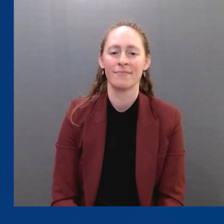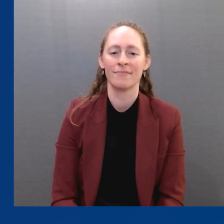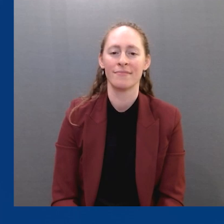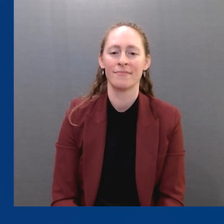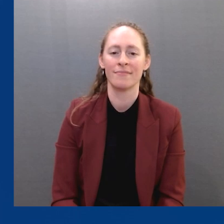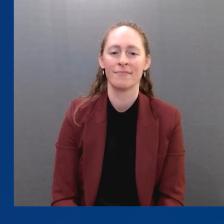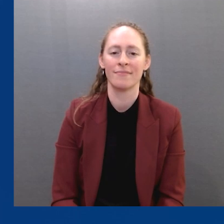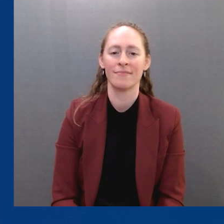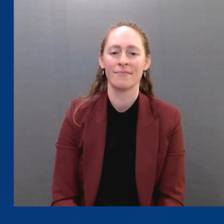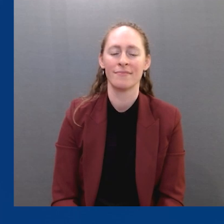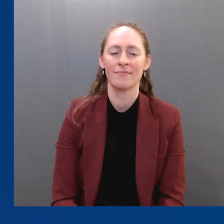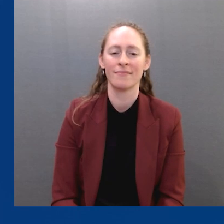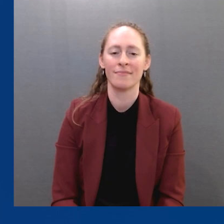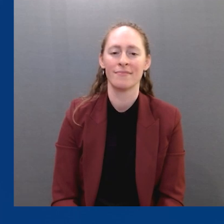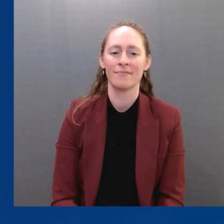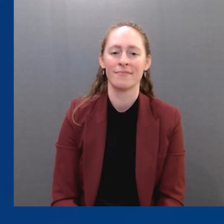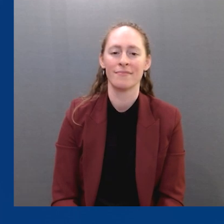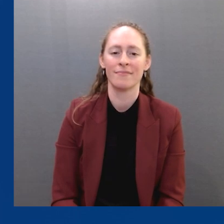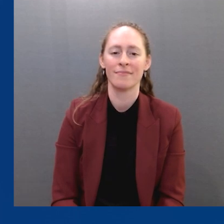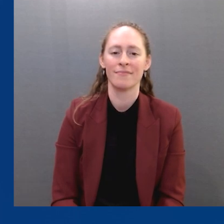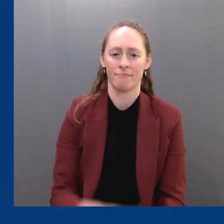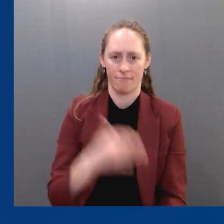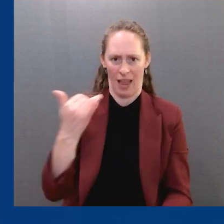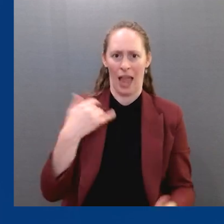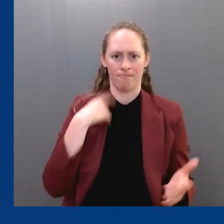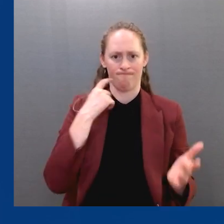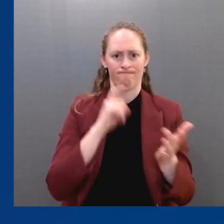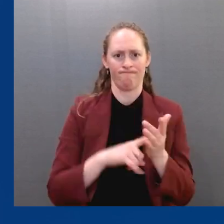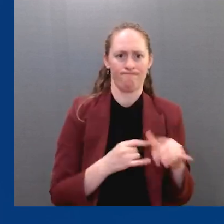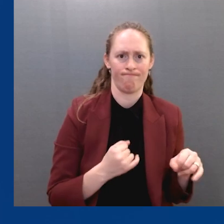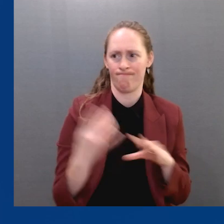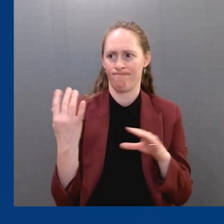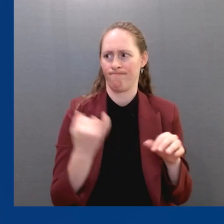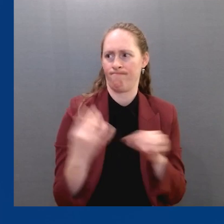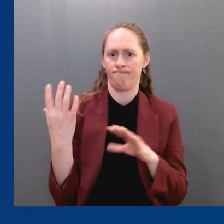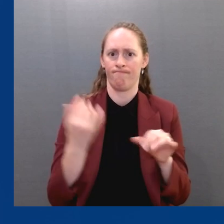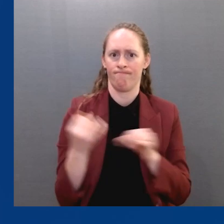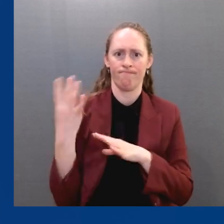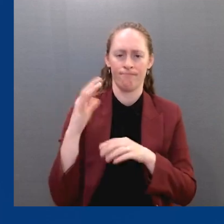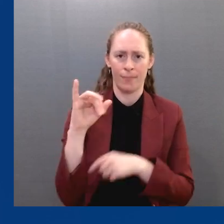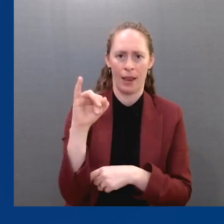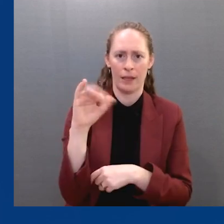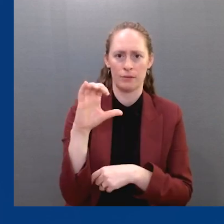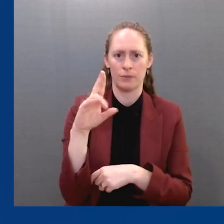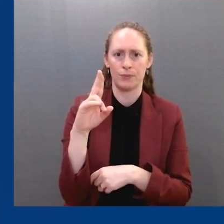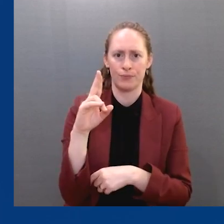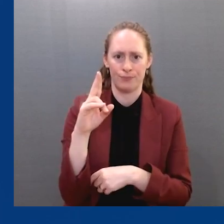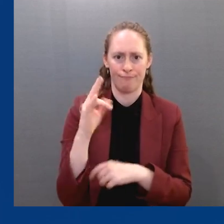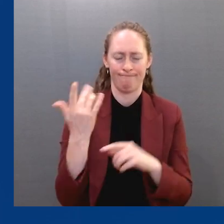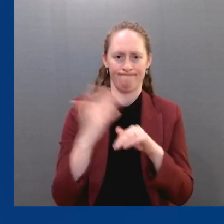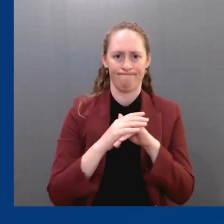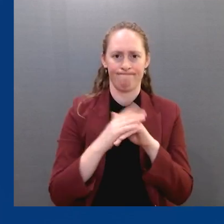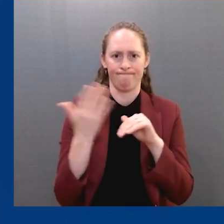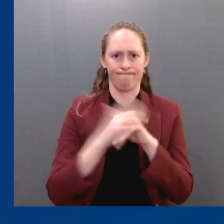and I just wondered if somebody could talk a little bit about why they think ICU visits are going up in the midst of BA-5 wave.